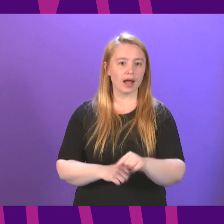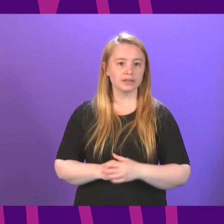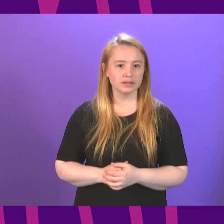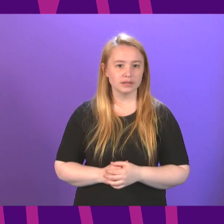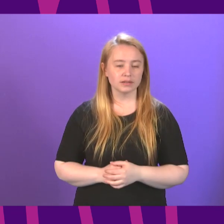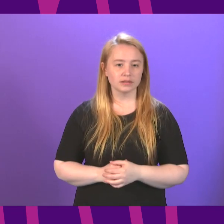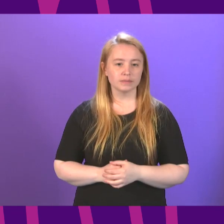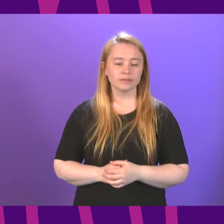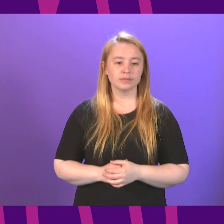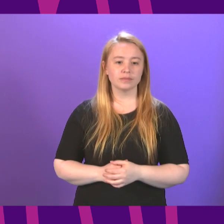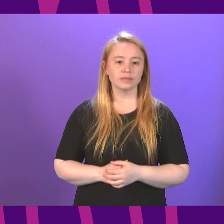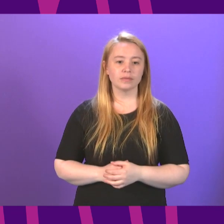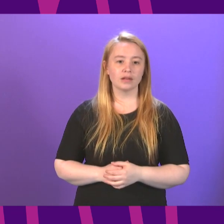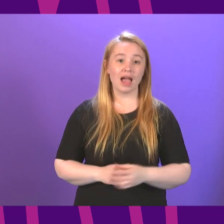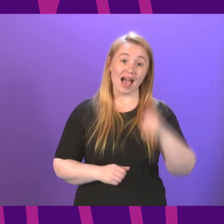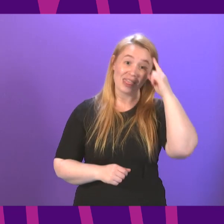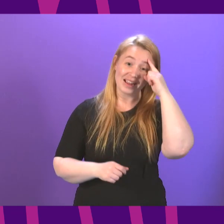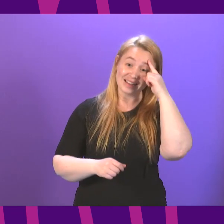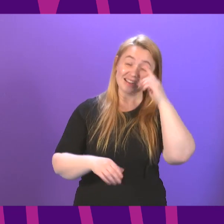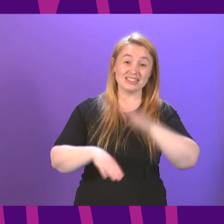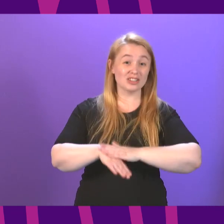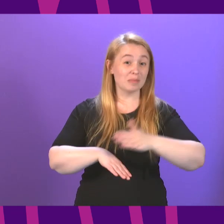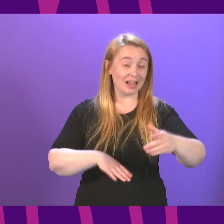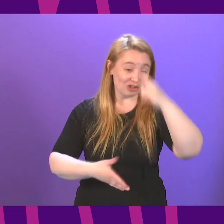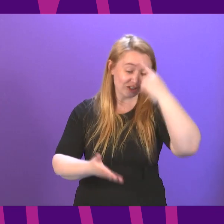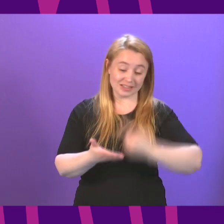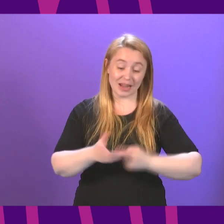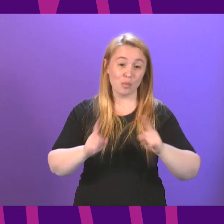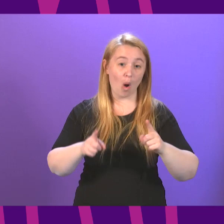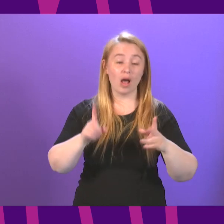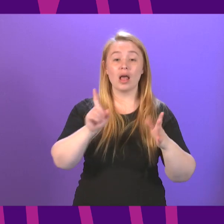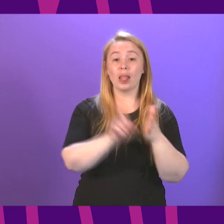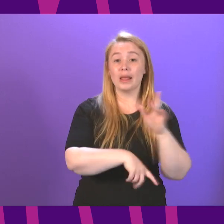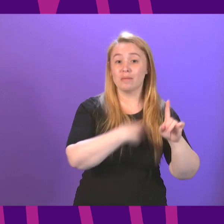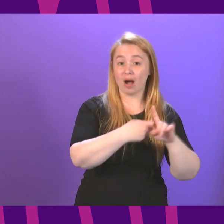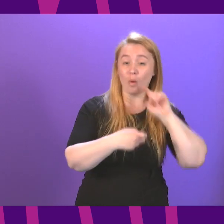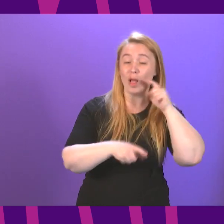we had done. Had we decided to impose a decision just on the islands, no doubt we